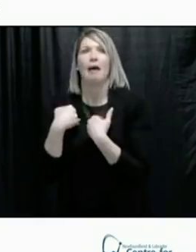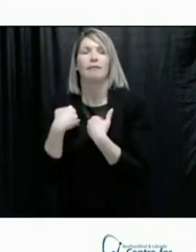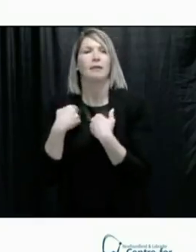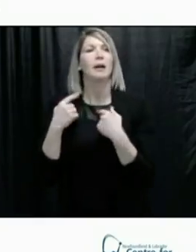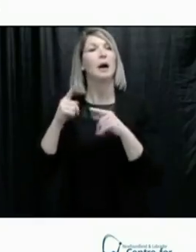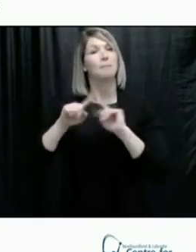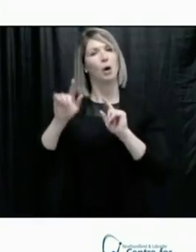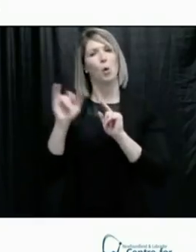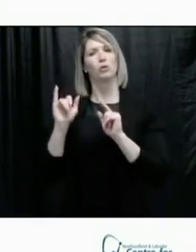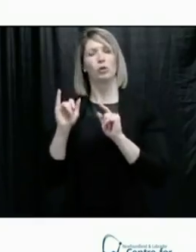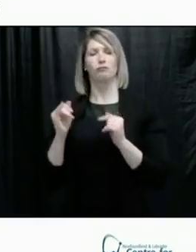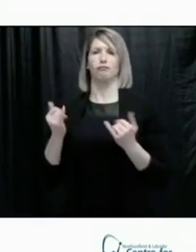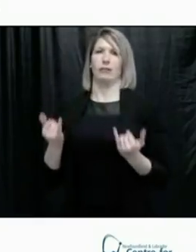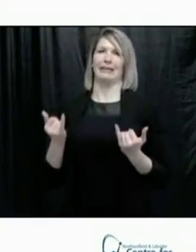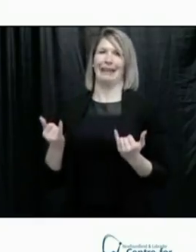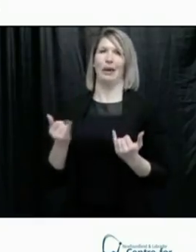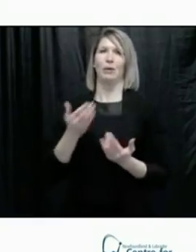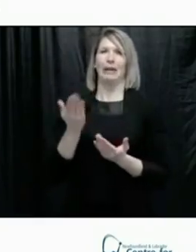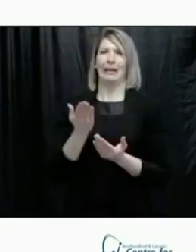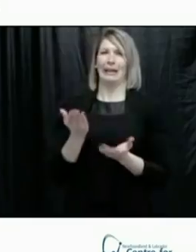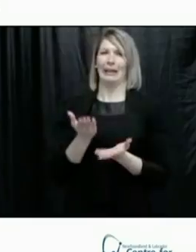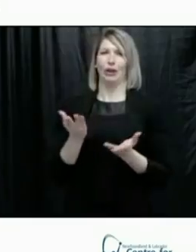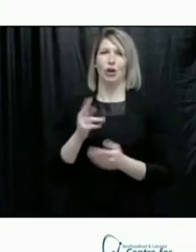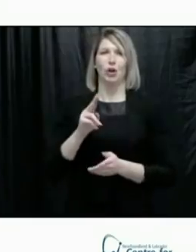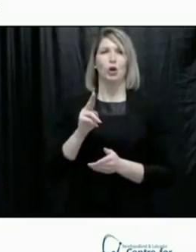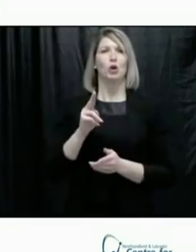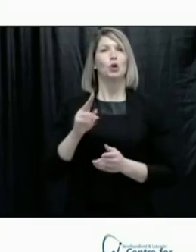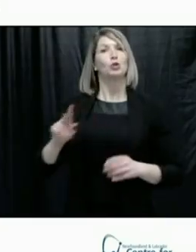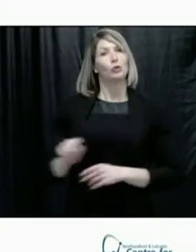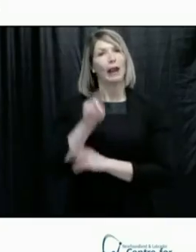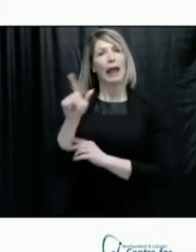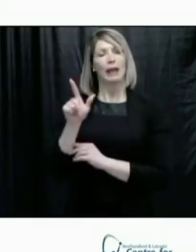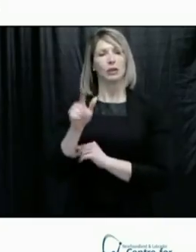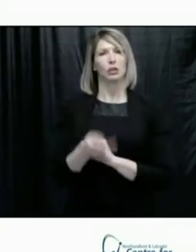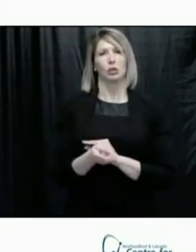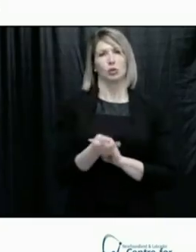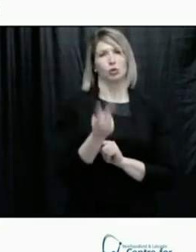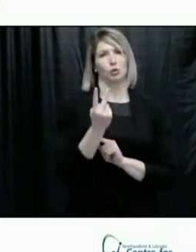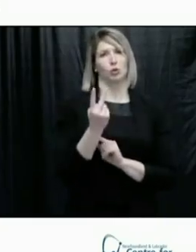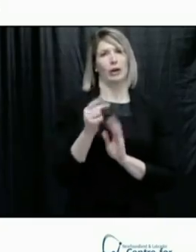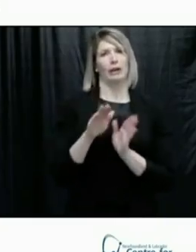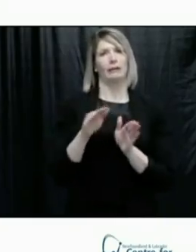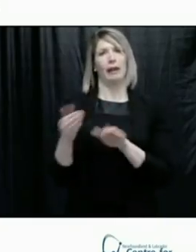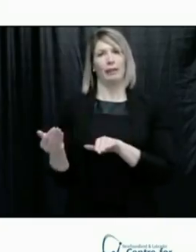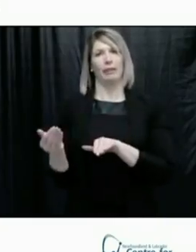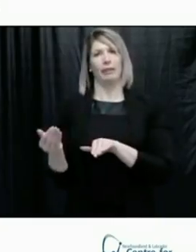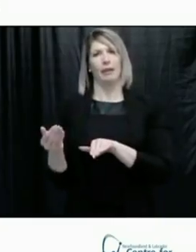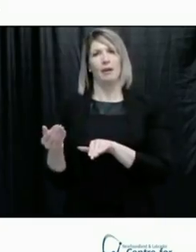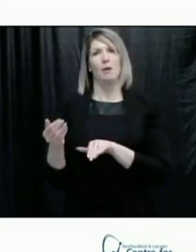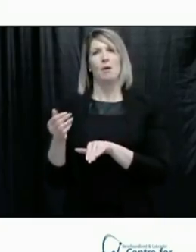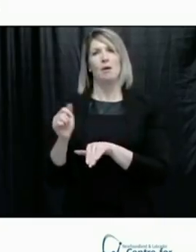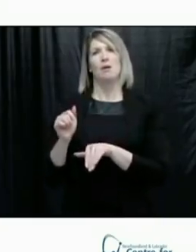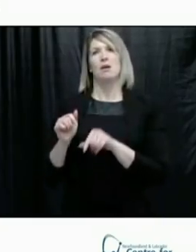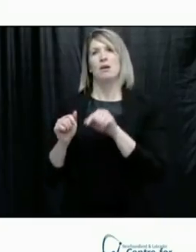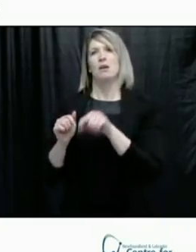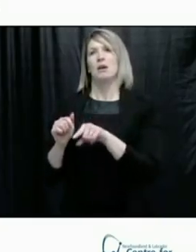CLUSTERING IS DONE WITH A LARGE MUST BE OF PATIENTS. THANKFULLY WE'VE HAD ONLY TWO